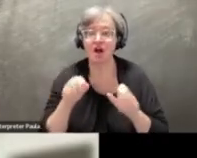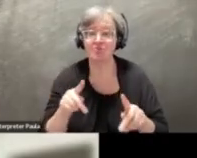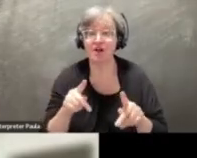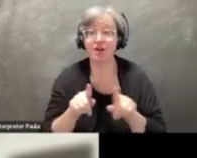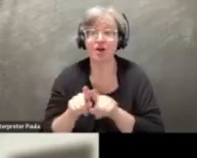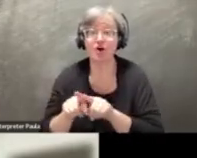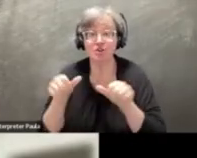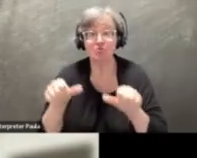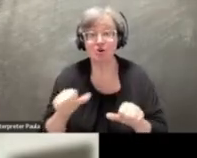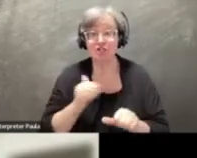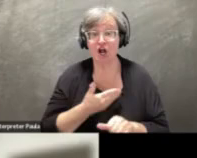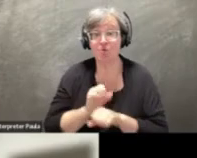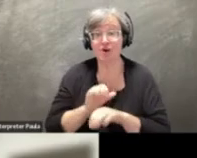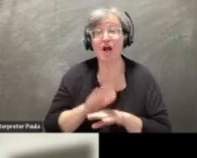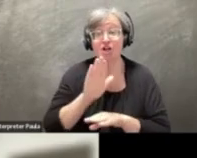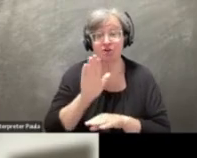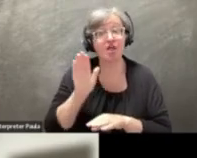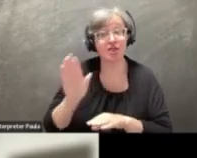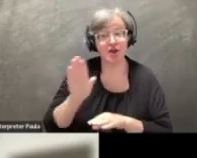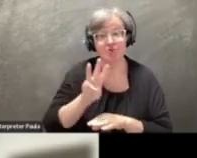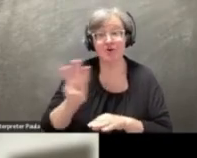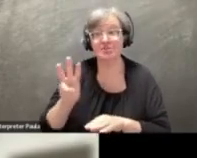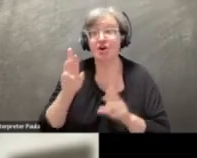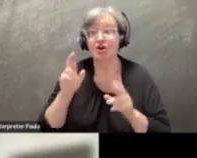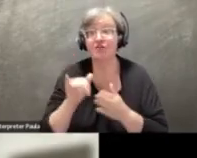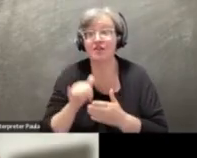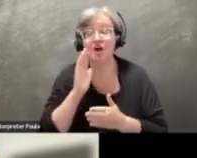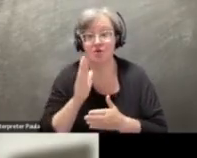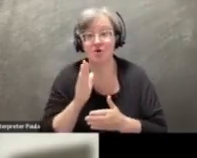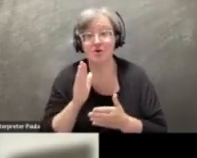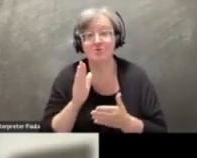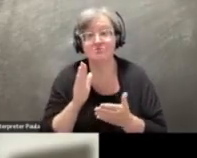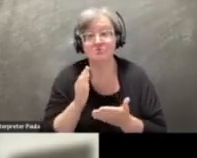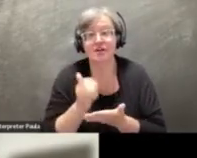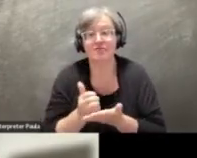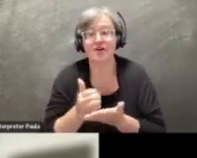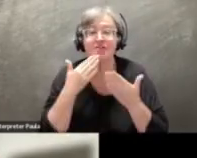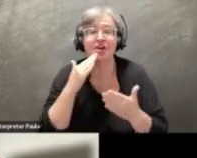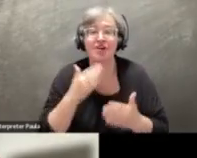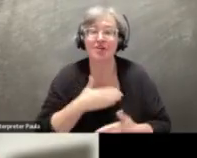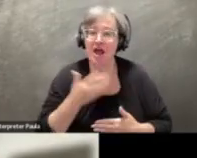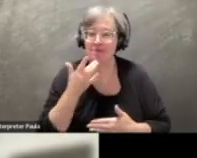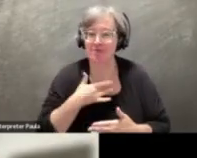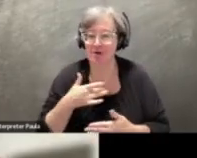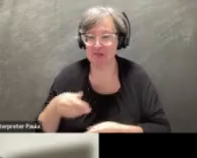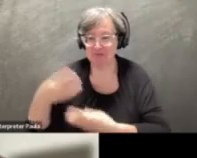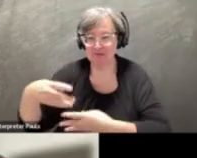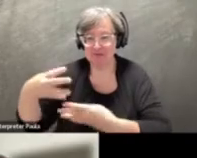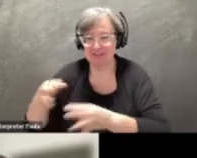on their website. Hopefully you will find it helpful, and thank you for all the happy birthday wishes. I appreciate that, and this is, couldn't be a better